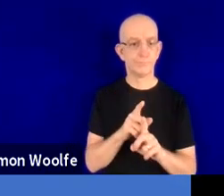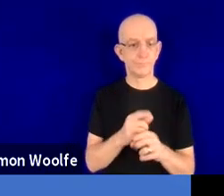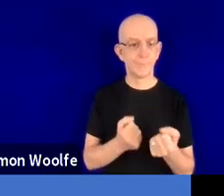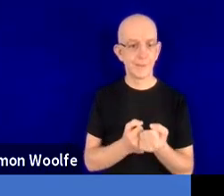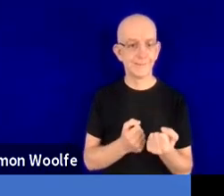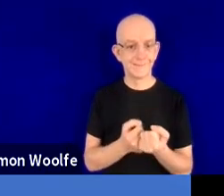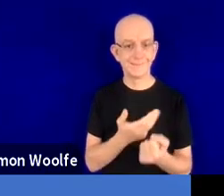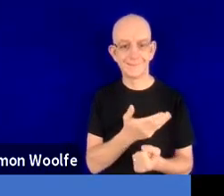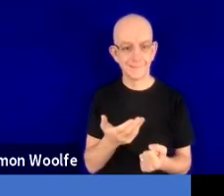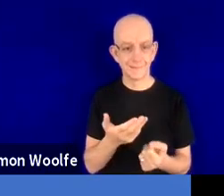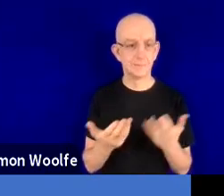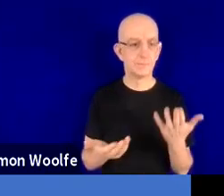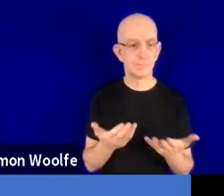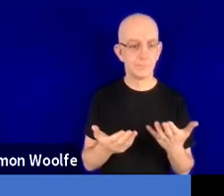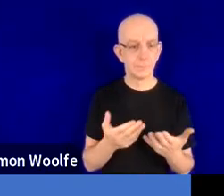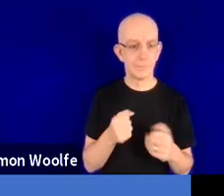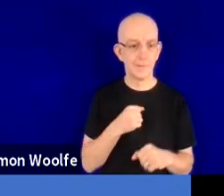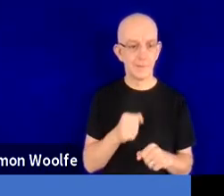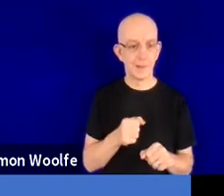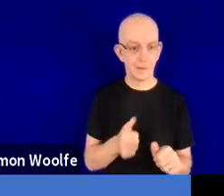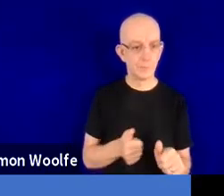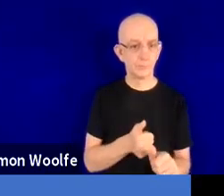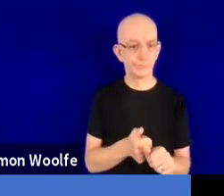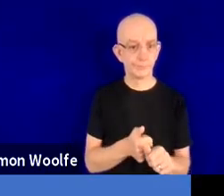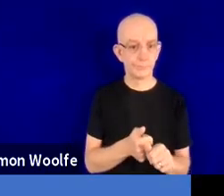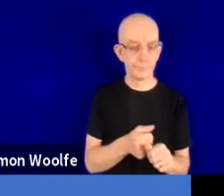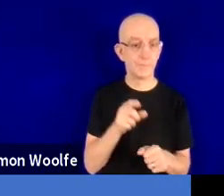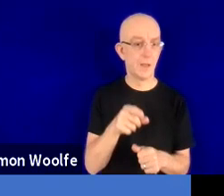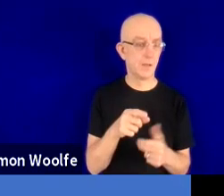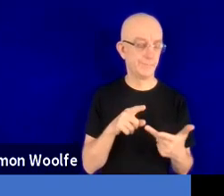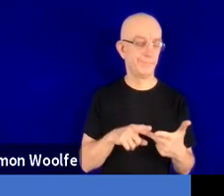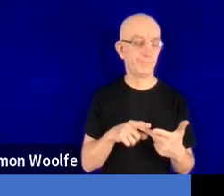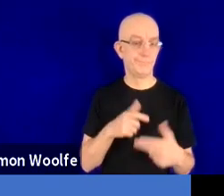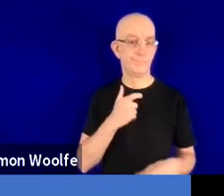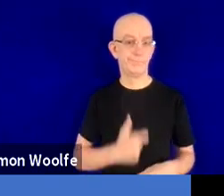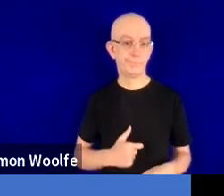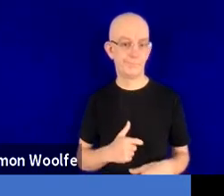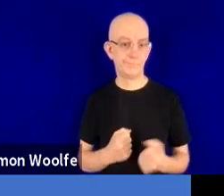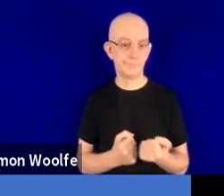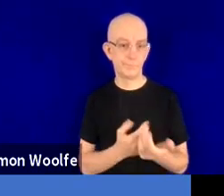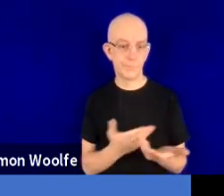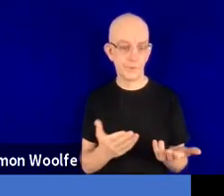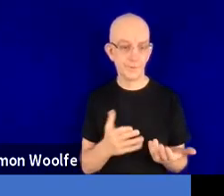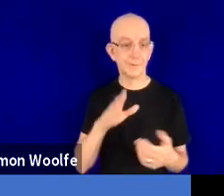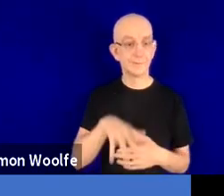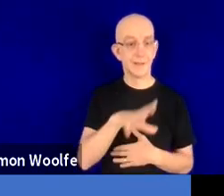Sometimes the person with disability has no say. So we need to find ways to enable families